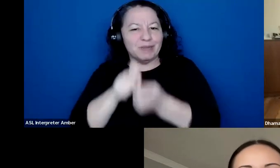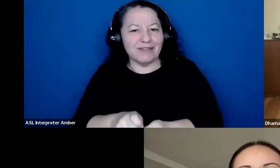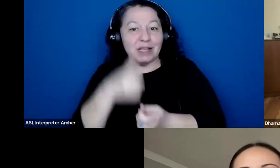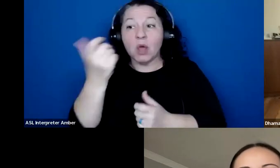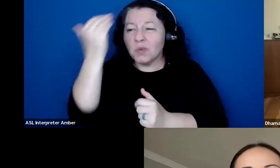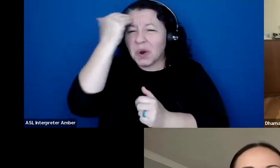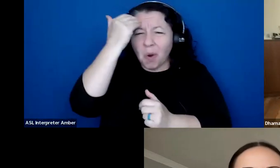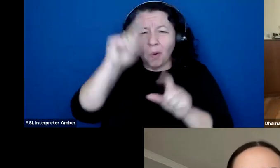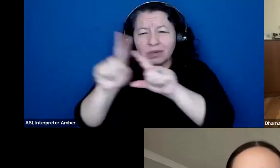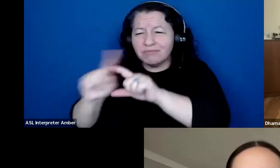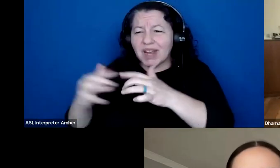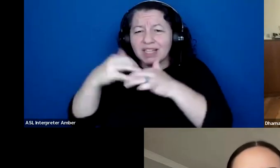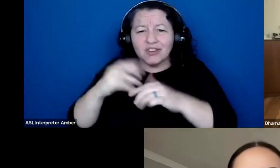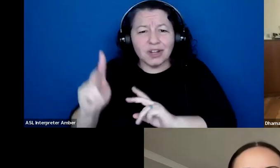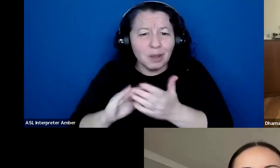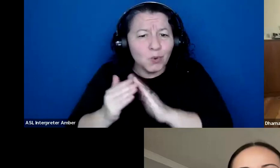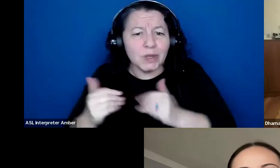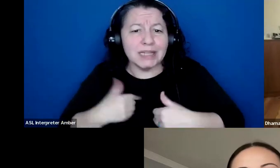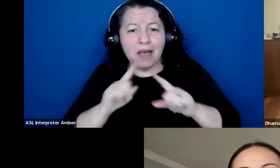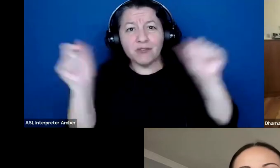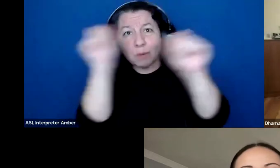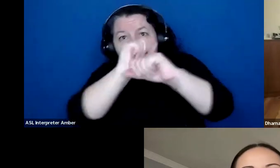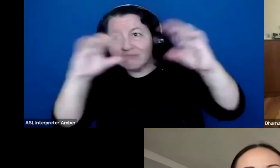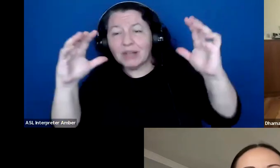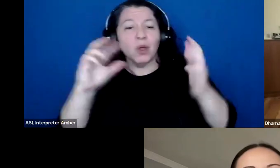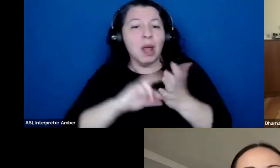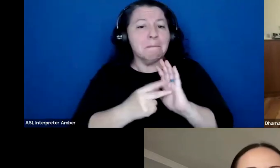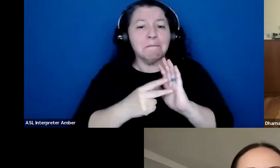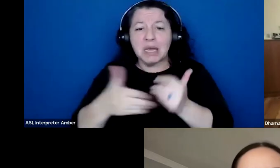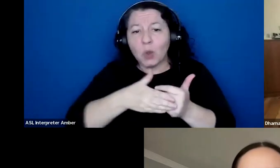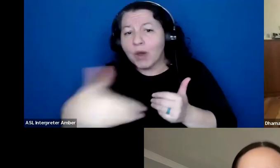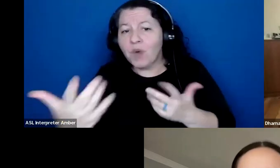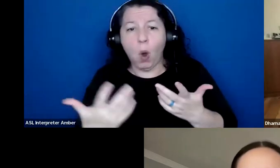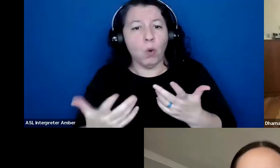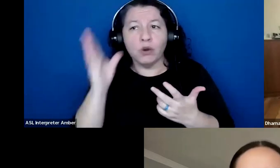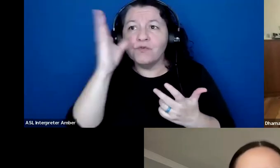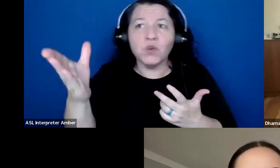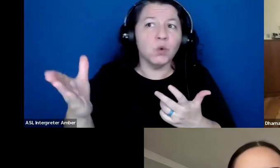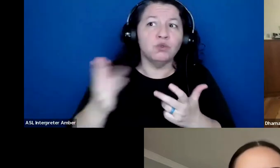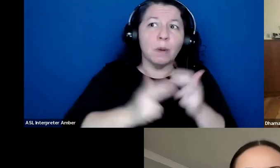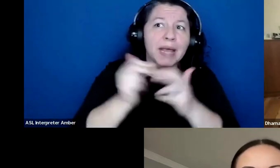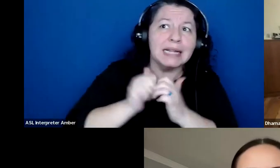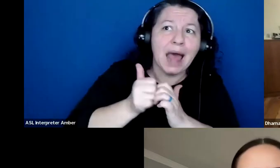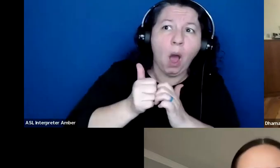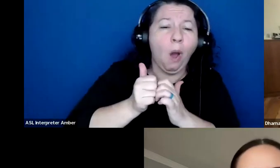have different visions for what moving forward looks like. But it definitely won't be colonial